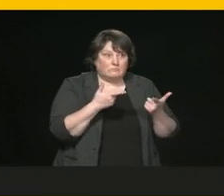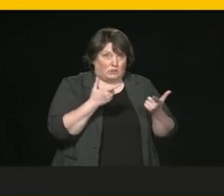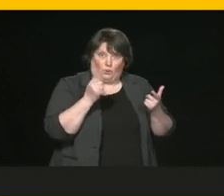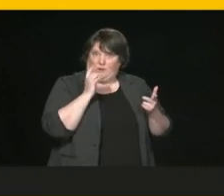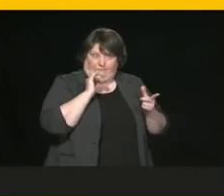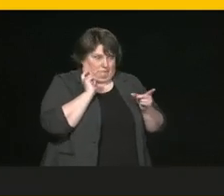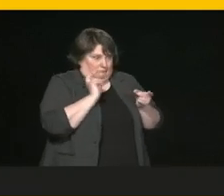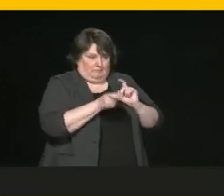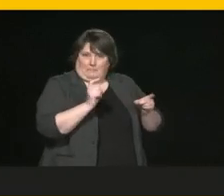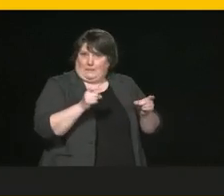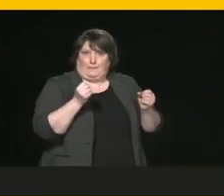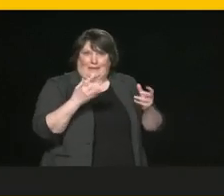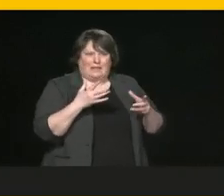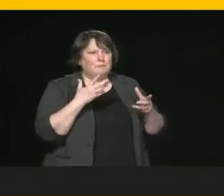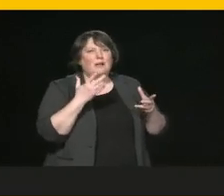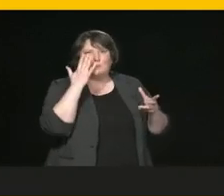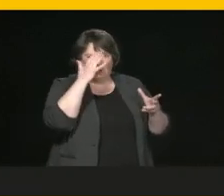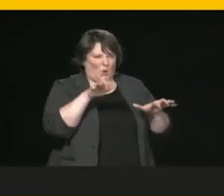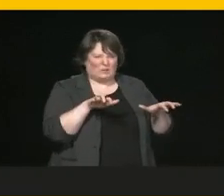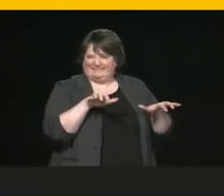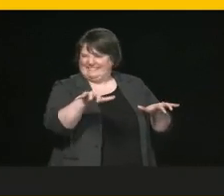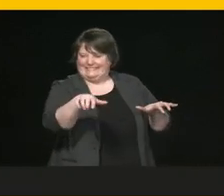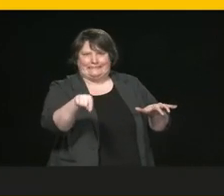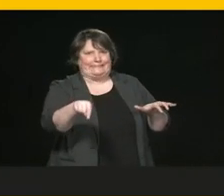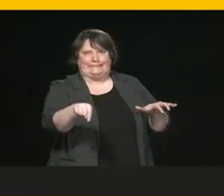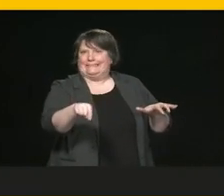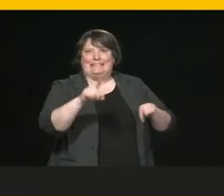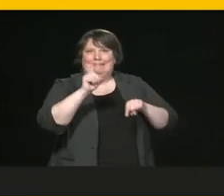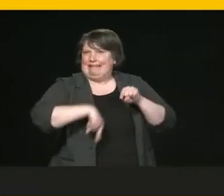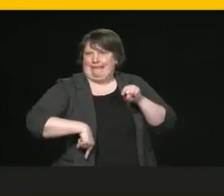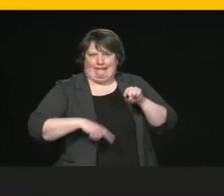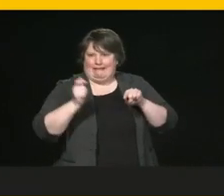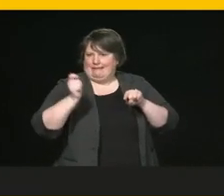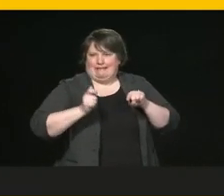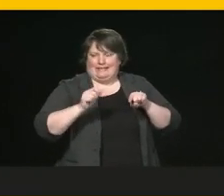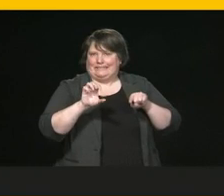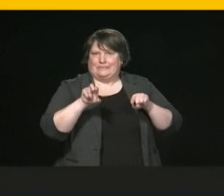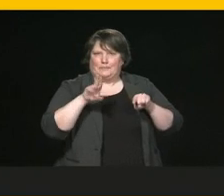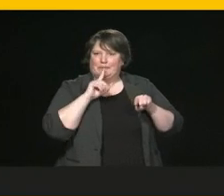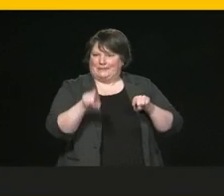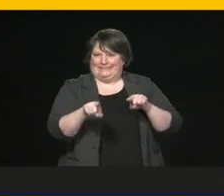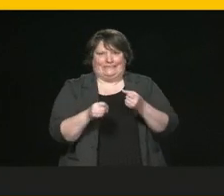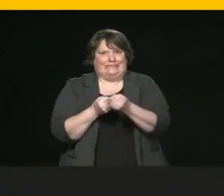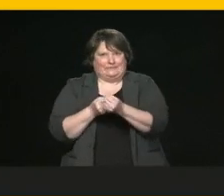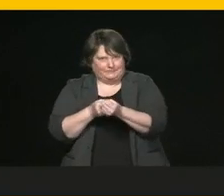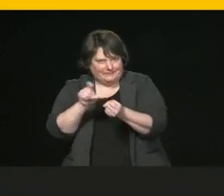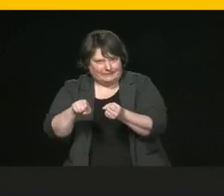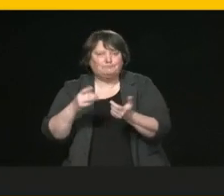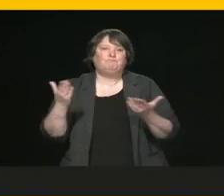MILLIONS OF CANADIANS HAVE